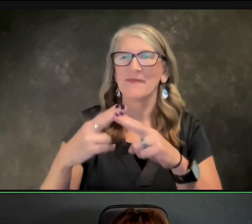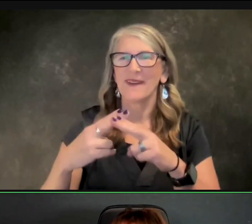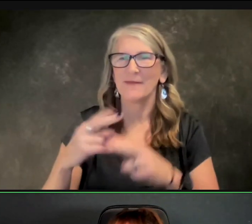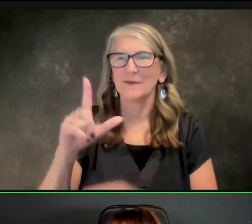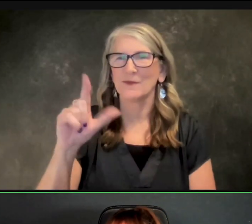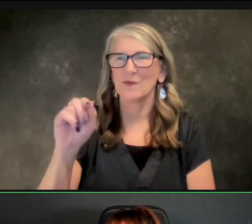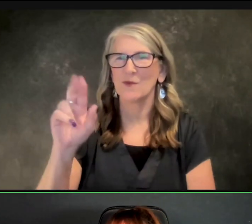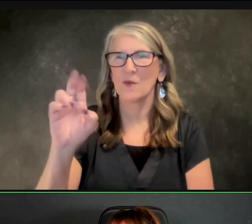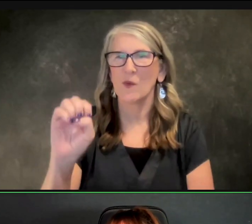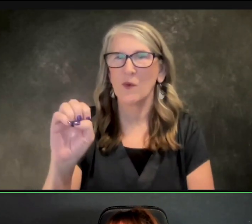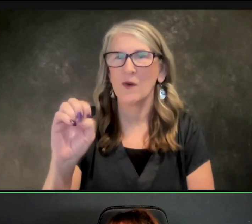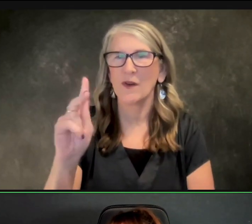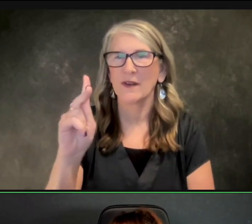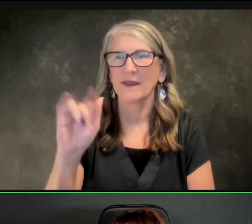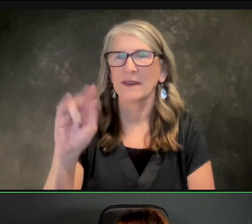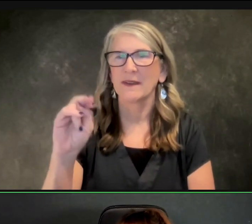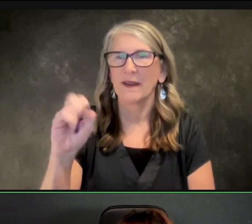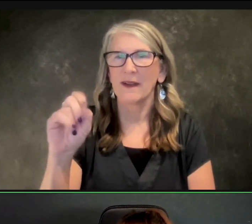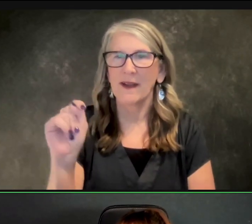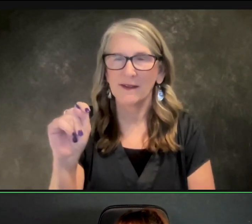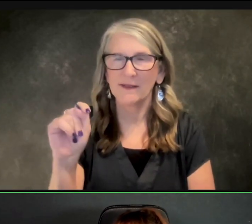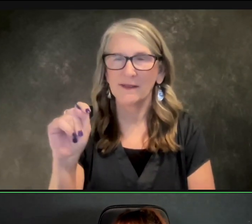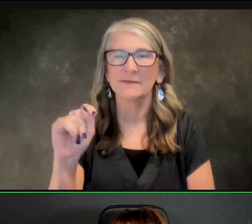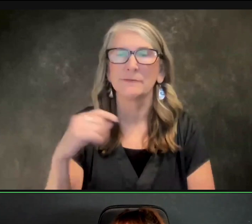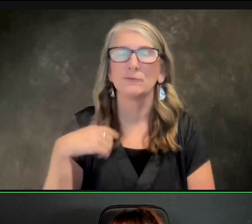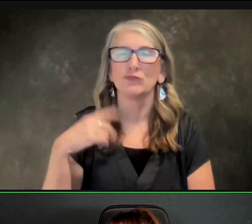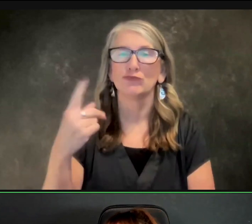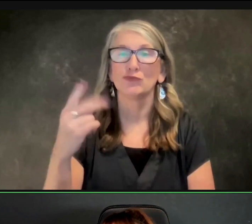Hello, everyone. My name is Lore Kinast.